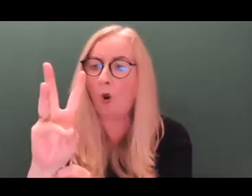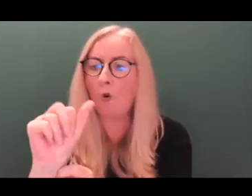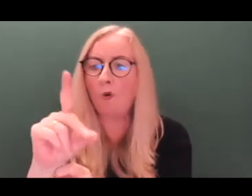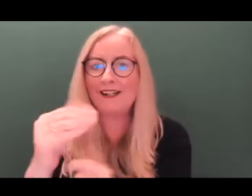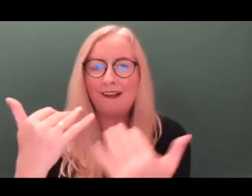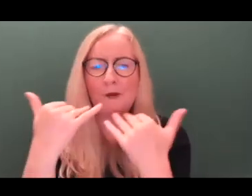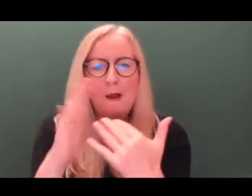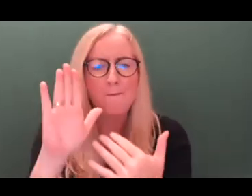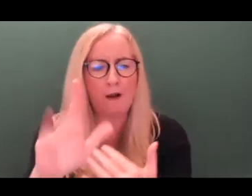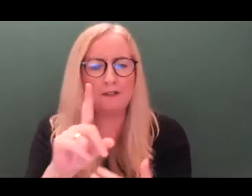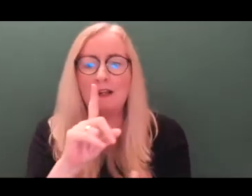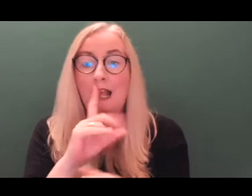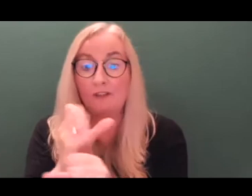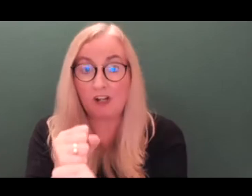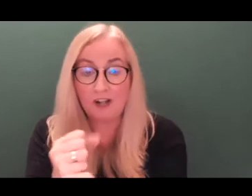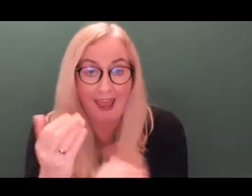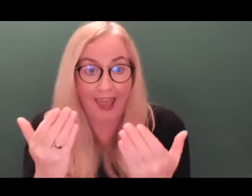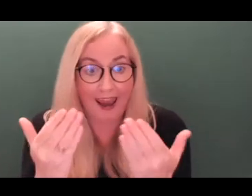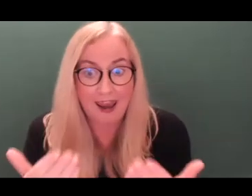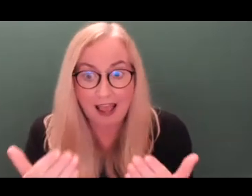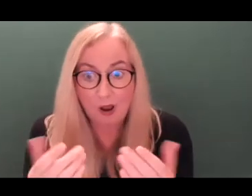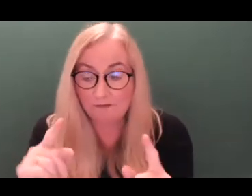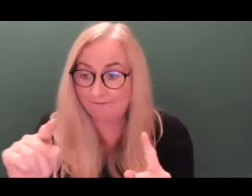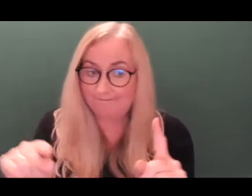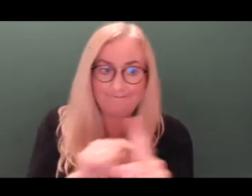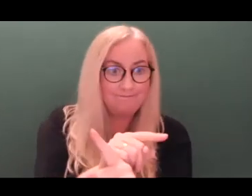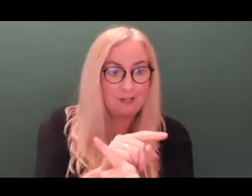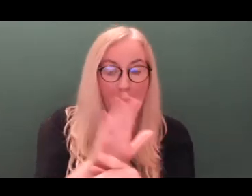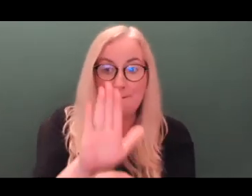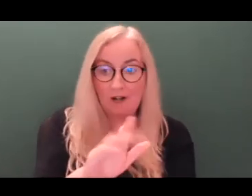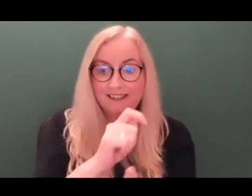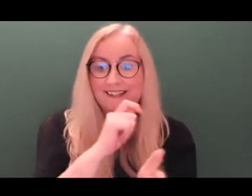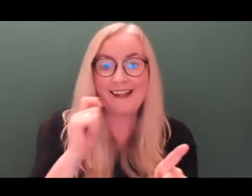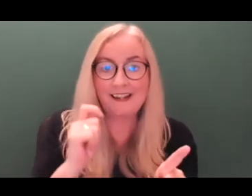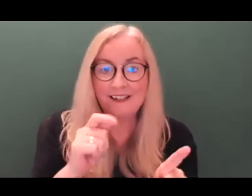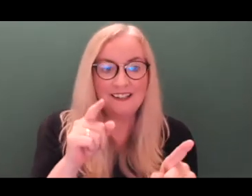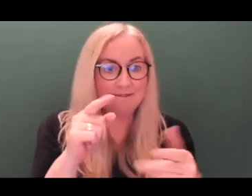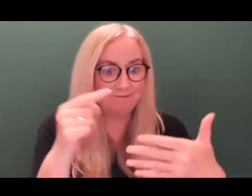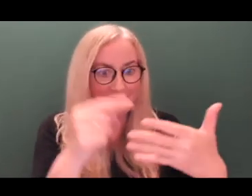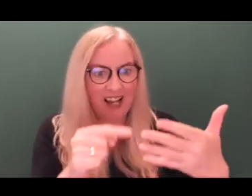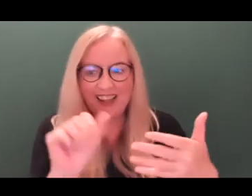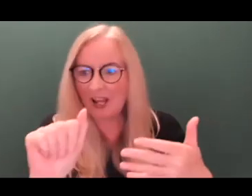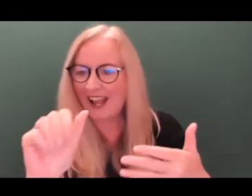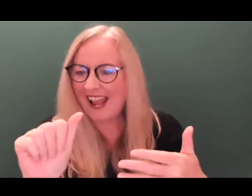and now having to state their assets and things like that. But the truth of the matter is